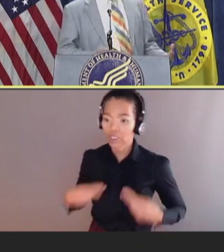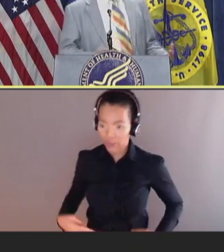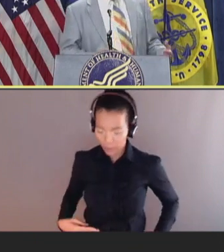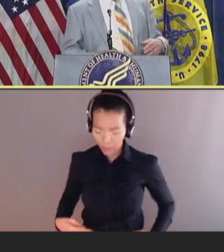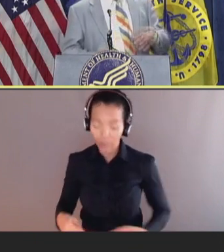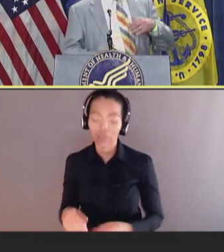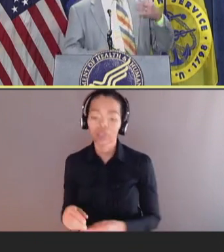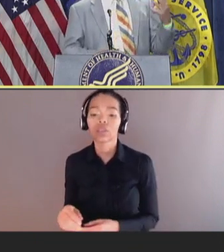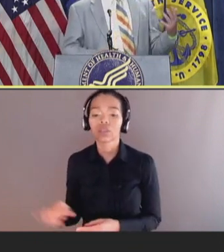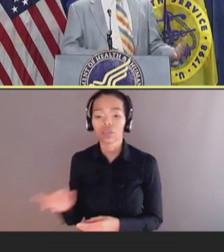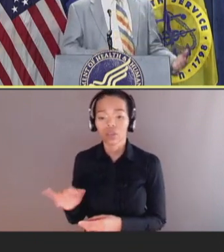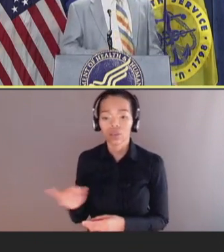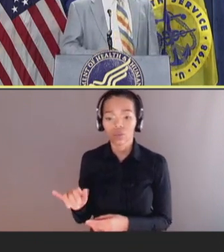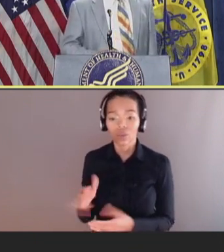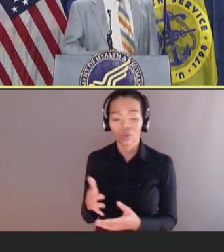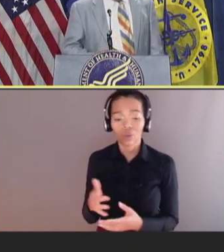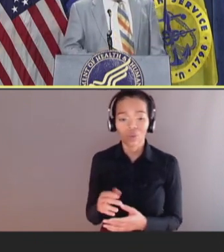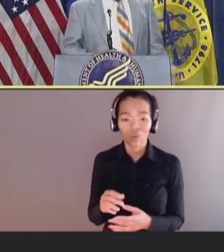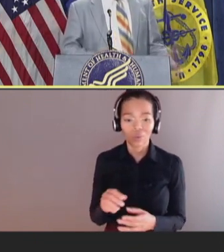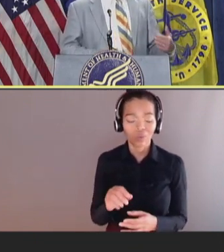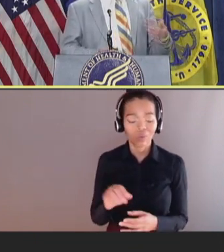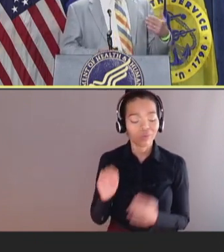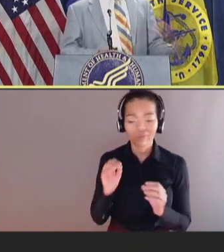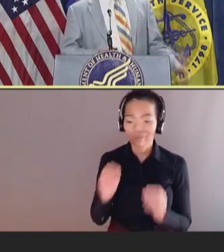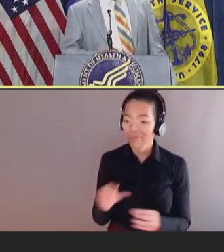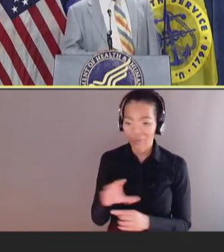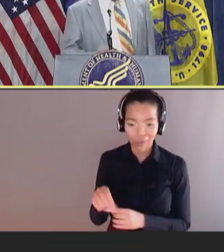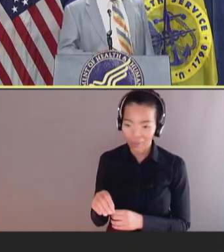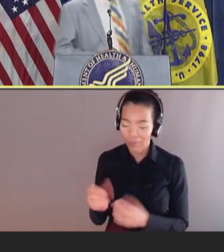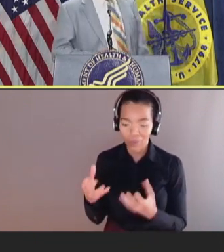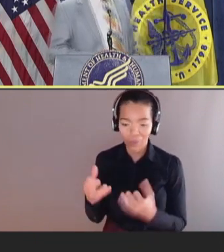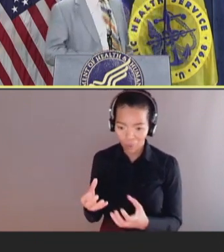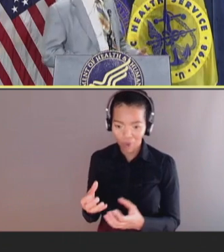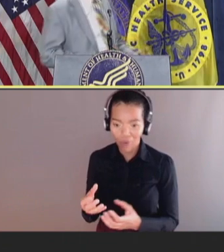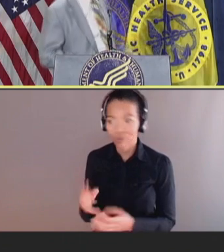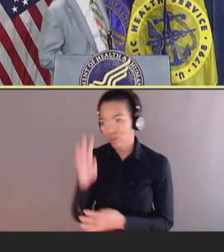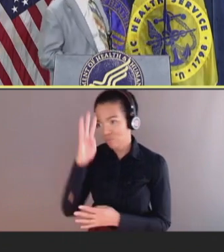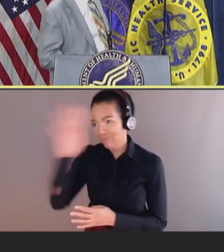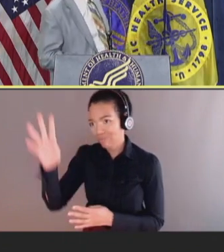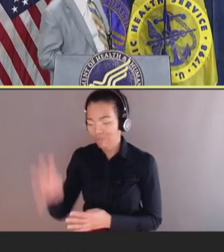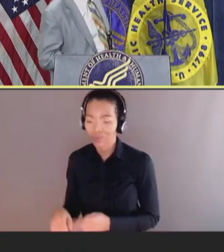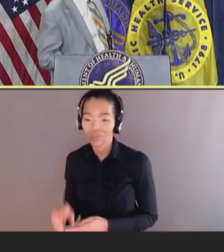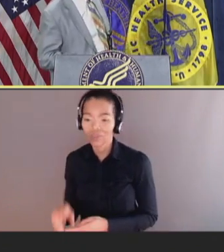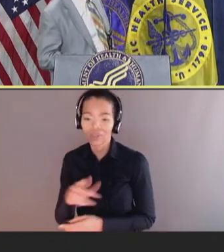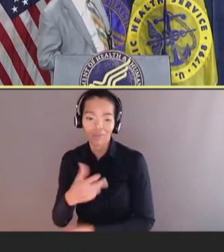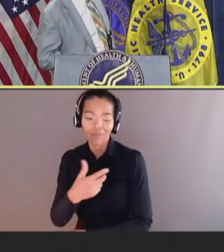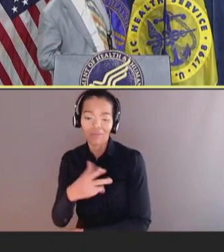and no company would ever want to try to make a vaccine directly from the pathogen.